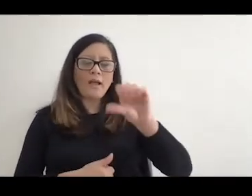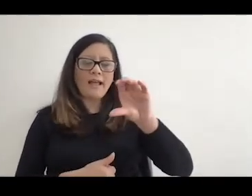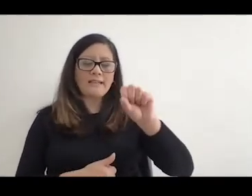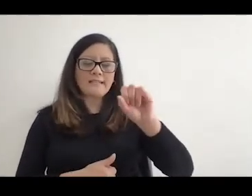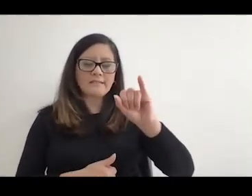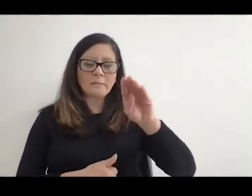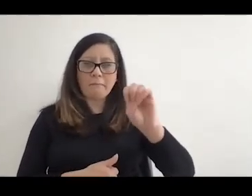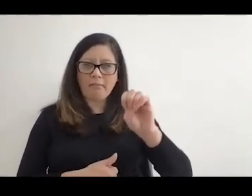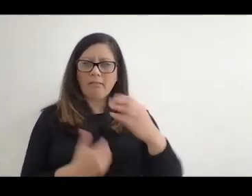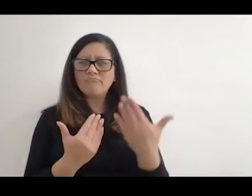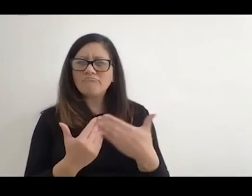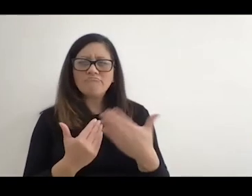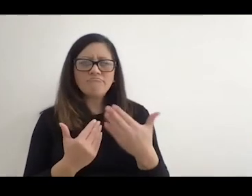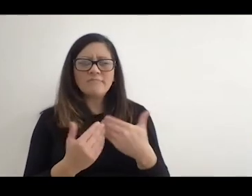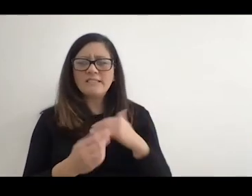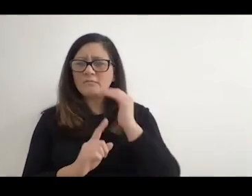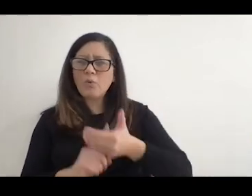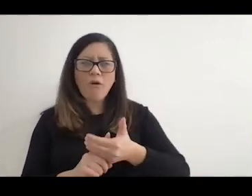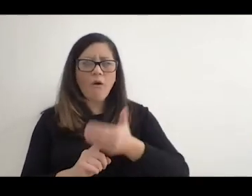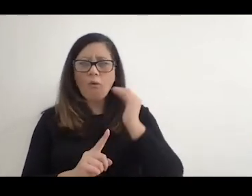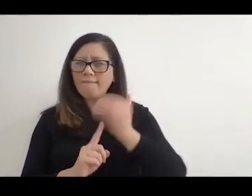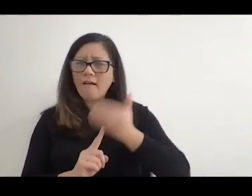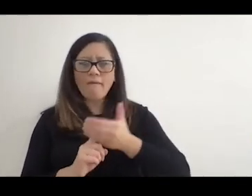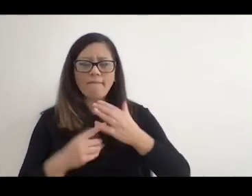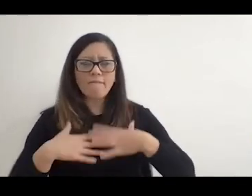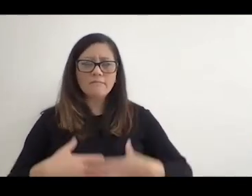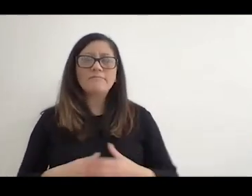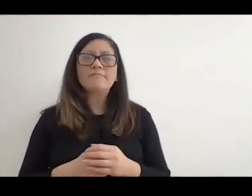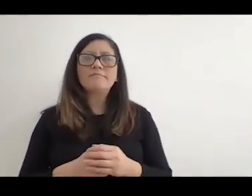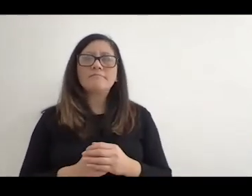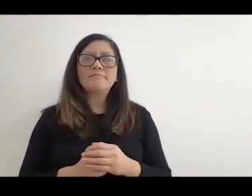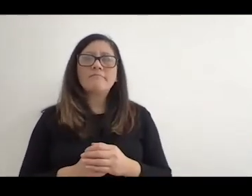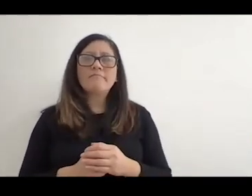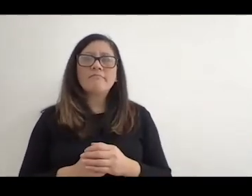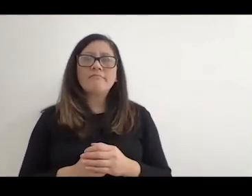Easy to put on and take off if you get a garment and this goes for me too,